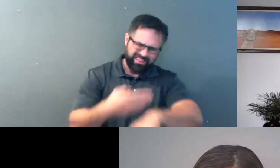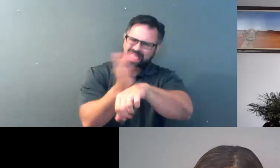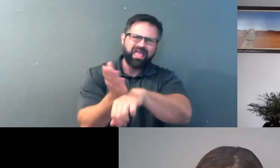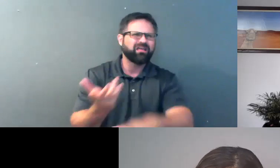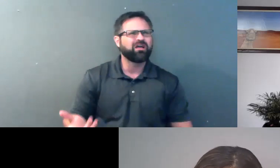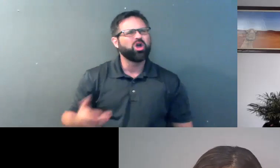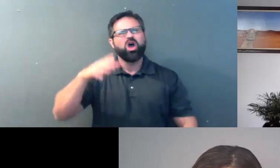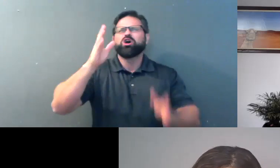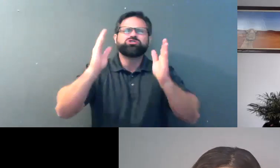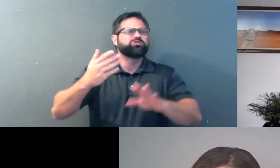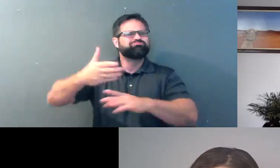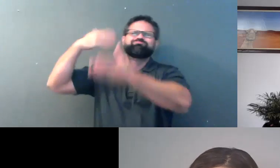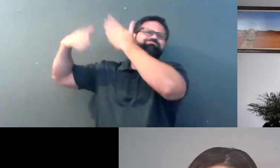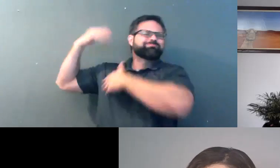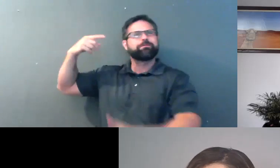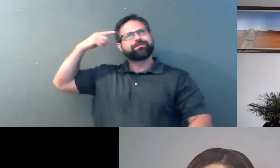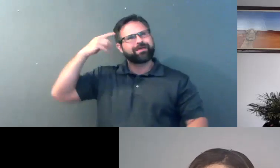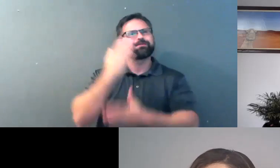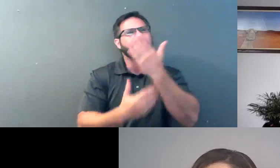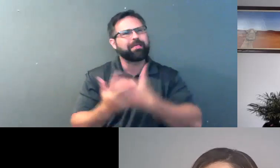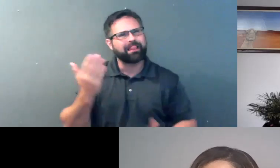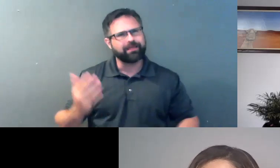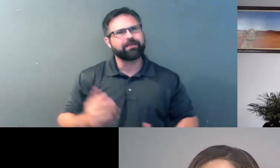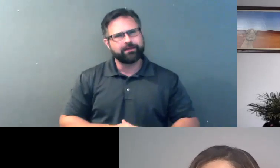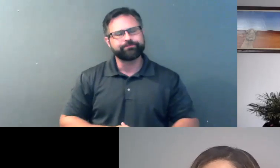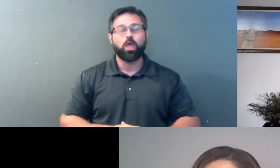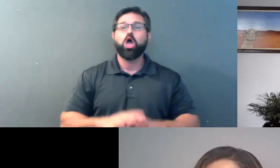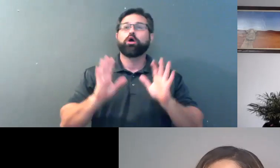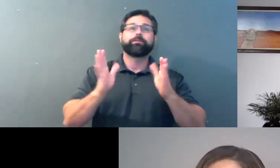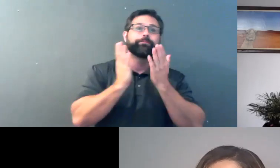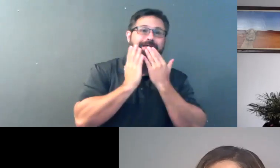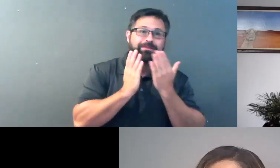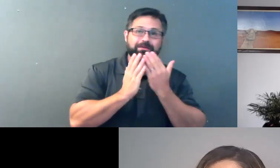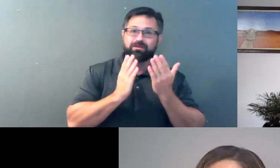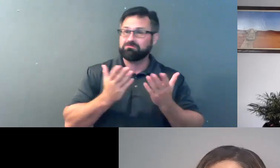change bringing so thank you so much any final thoughts anything that you wanted to highlight